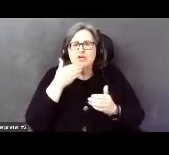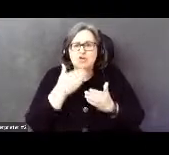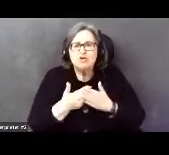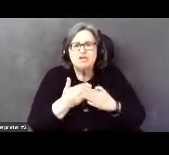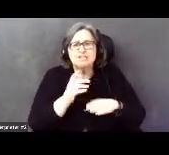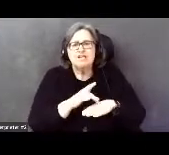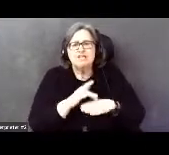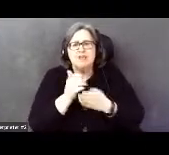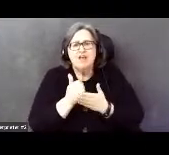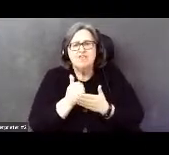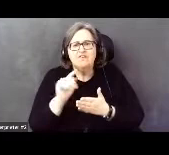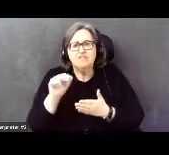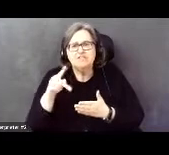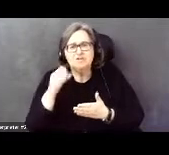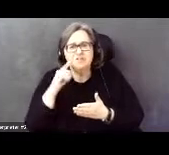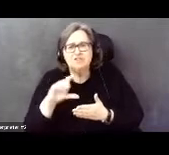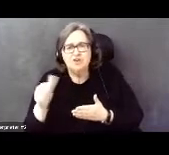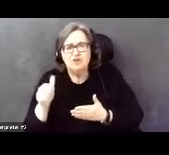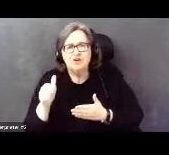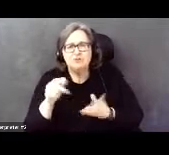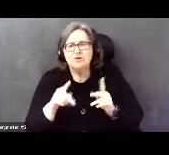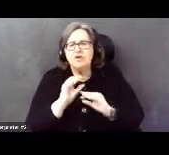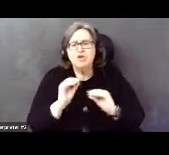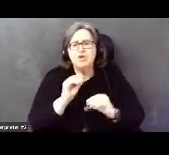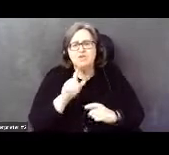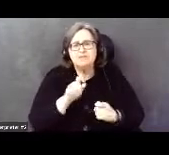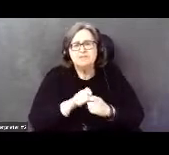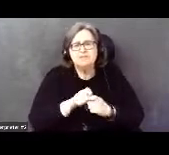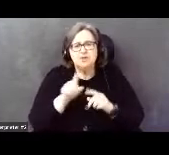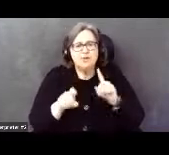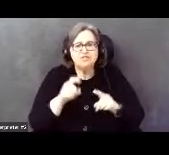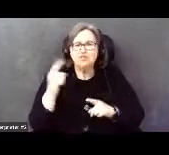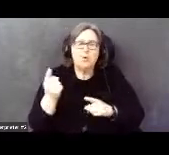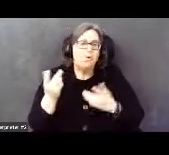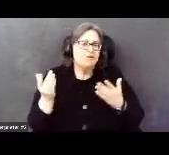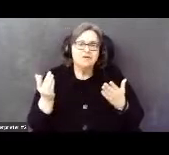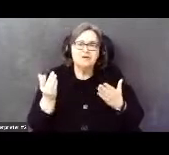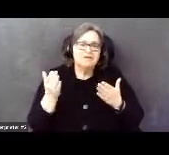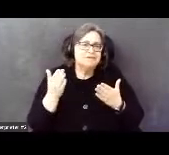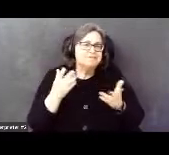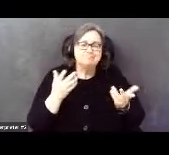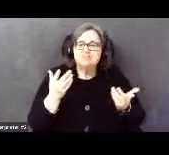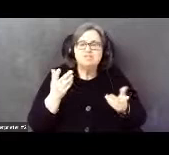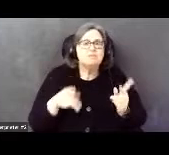others. No specific questions in through the chat right now. Just a lot of people commending